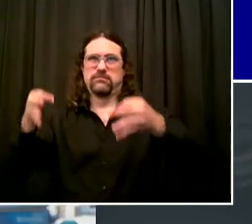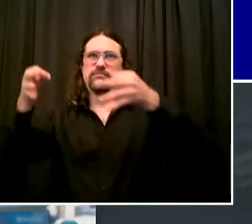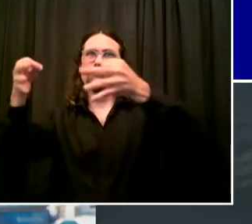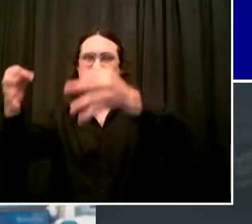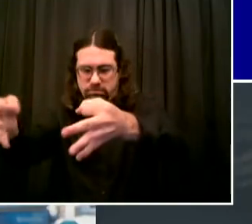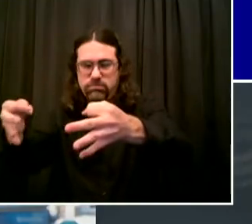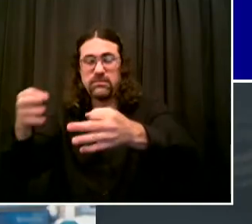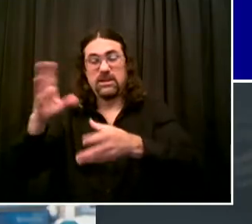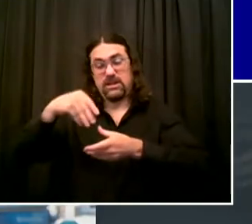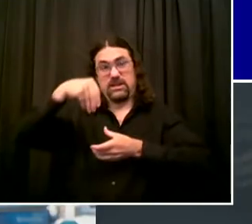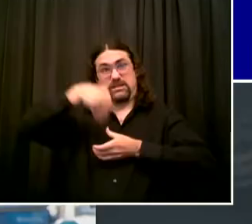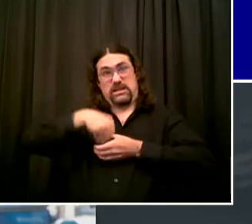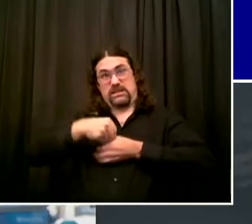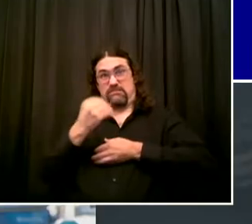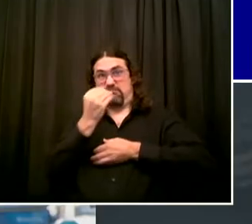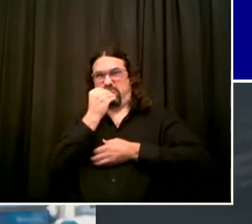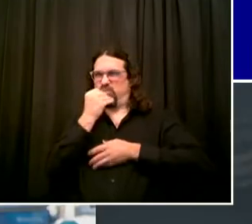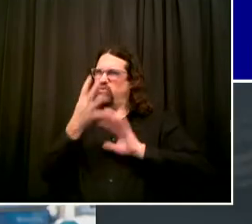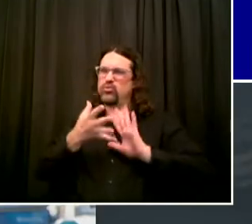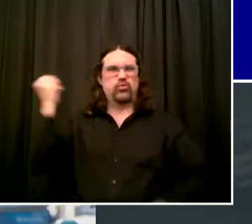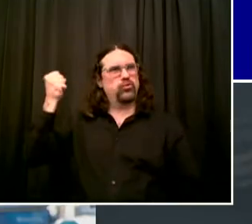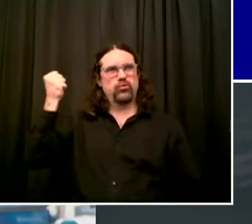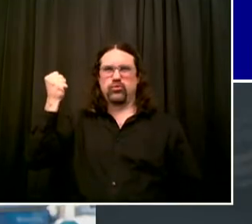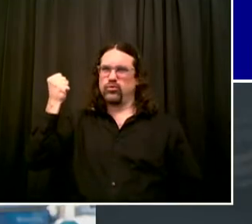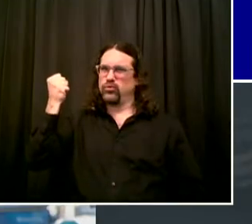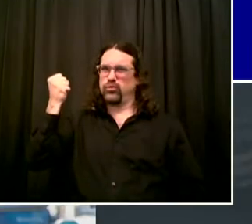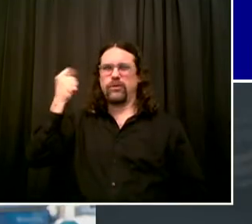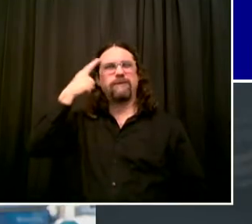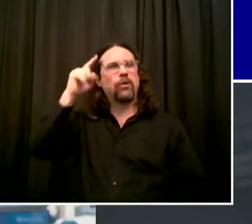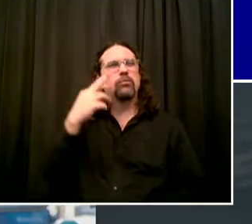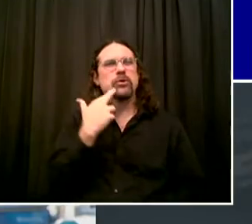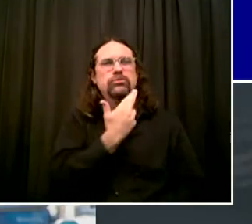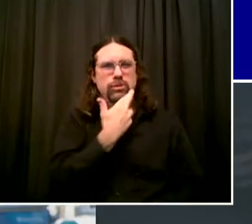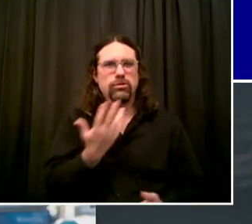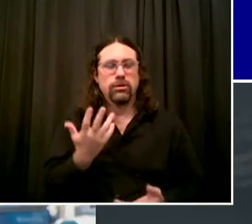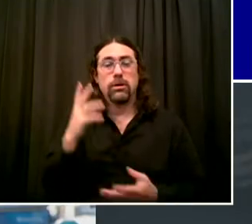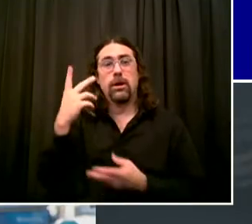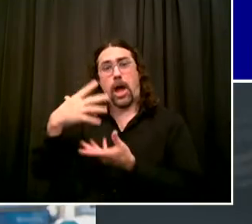APPROACH WOULD BE TO DETERMINE WHEN IT MAKES SENSE TO GO